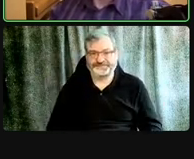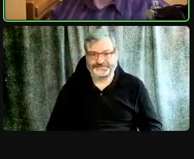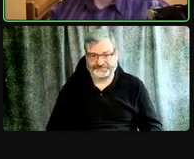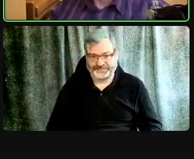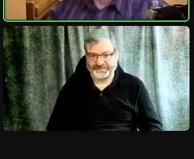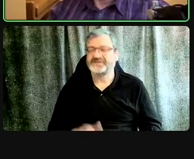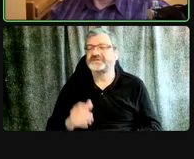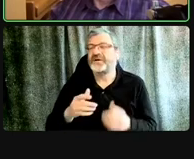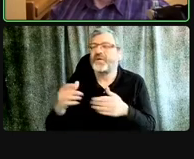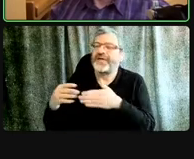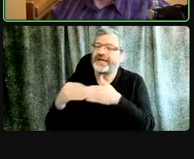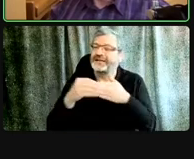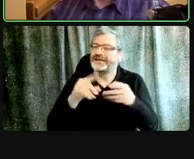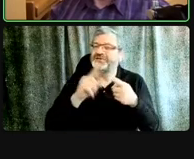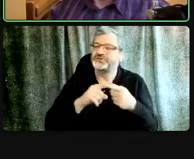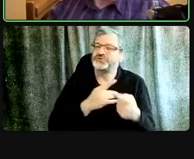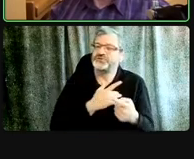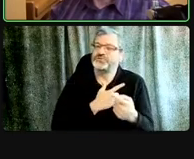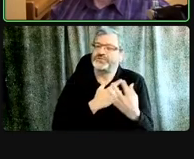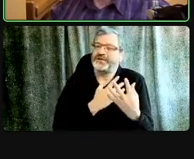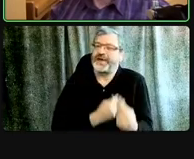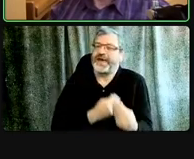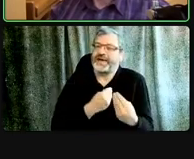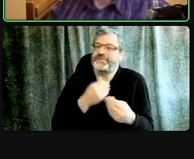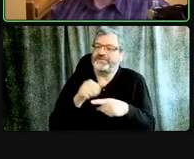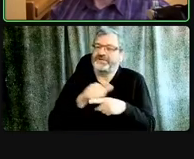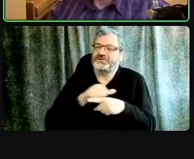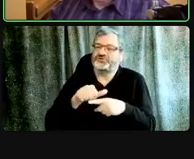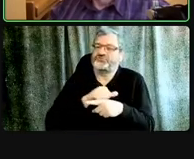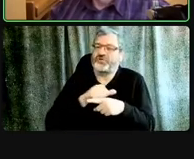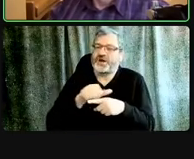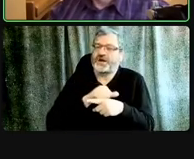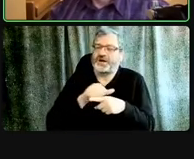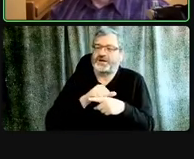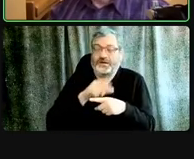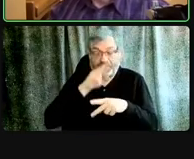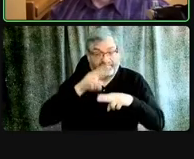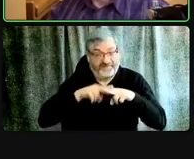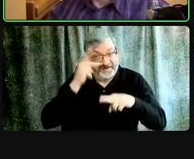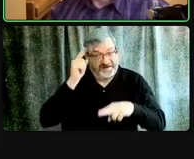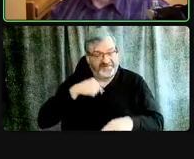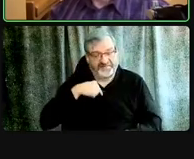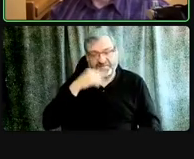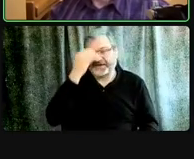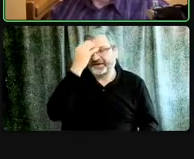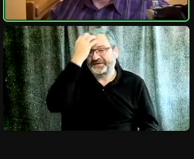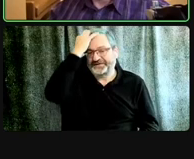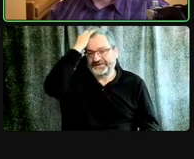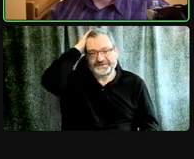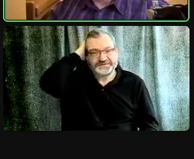at the outset, which has been very fun for me to do. And also through the creation of safe